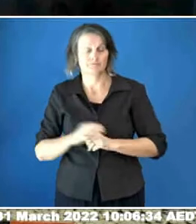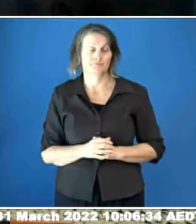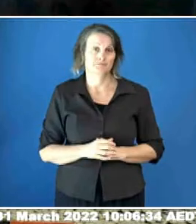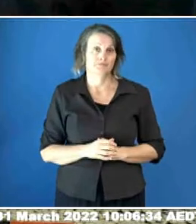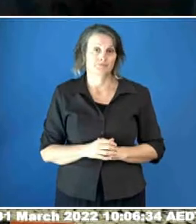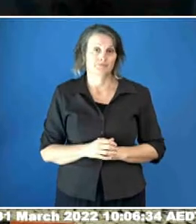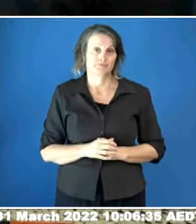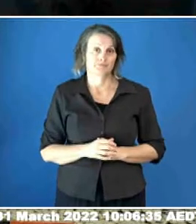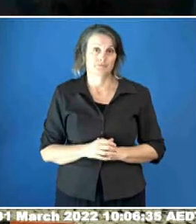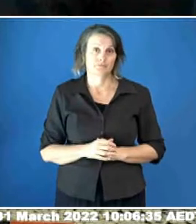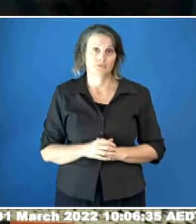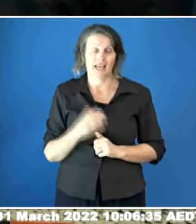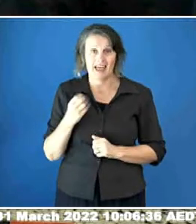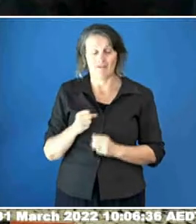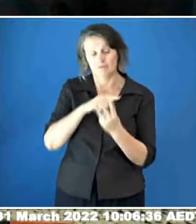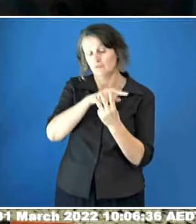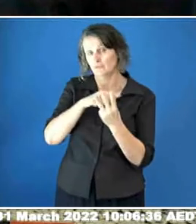panel with Ms Hermans and Tess Moodie.